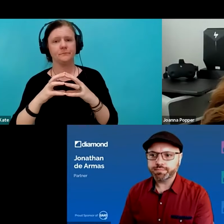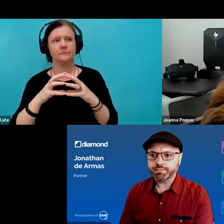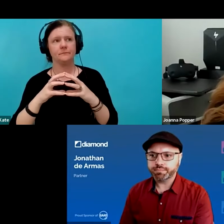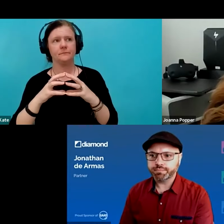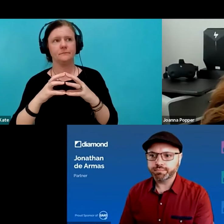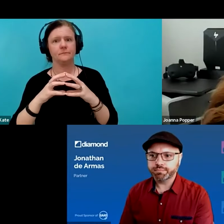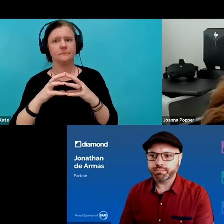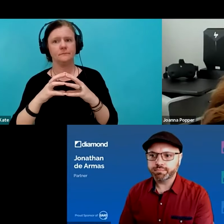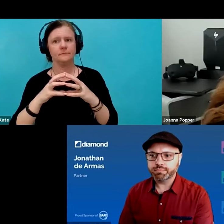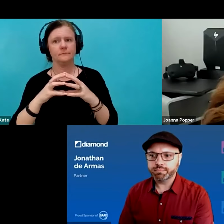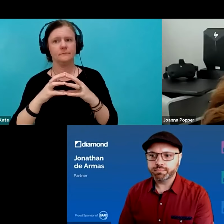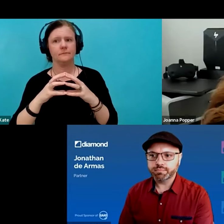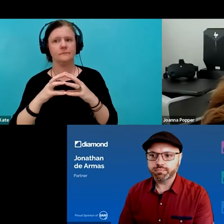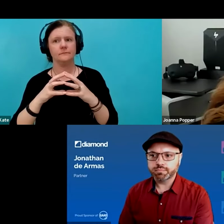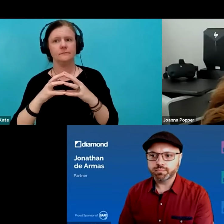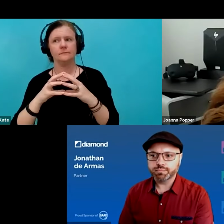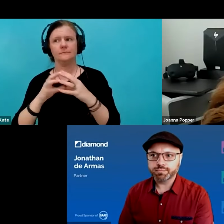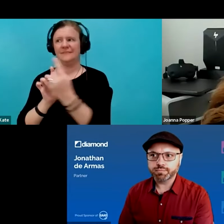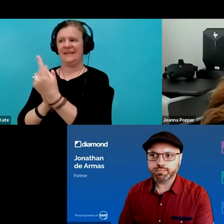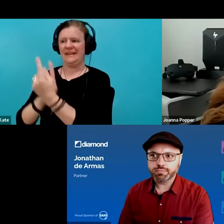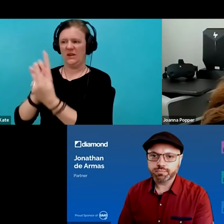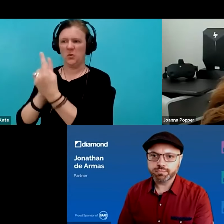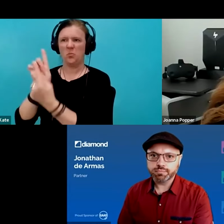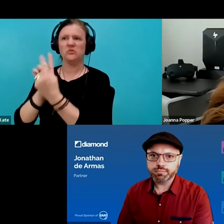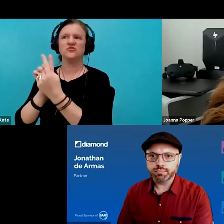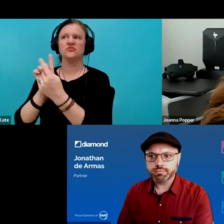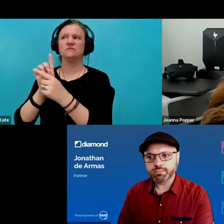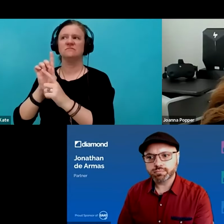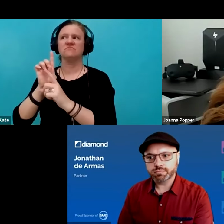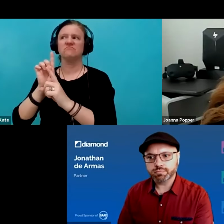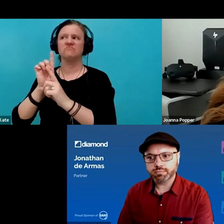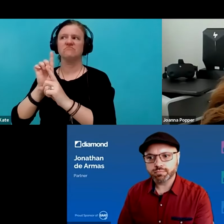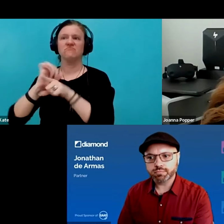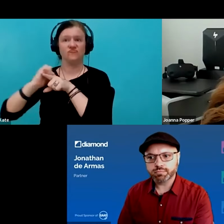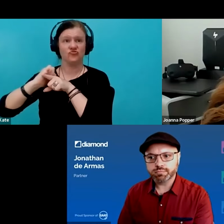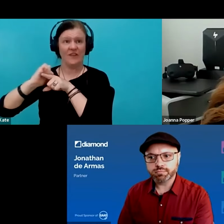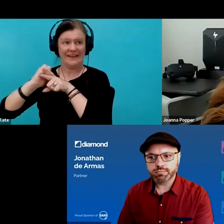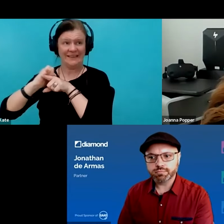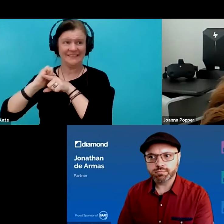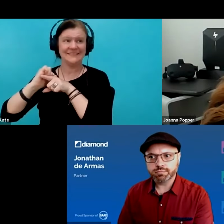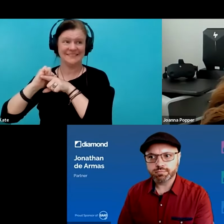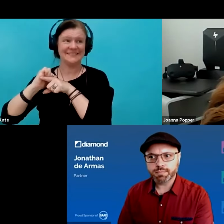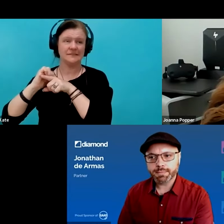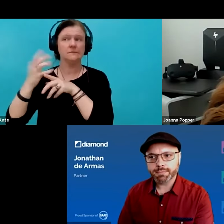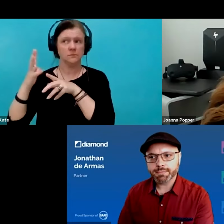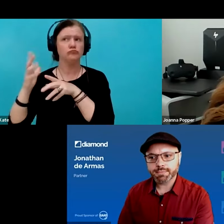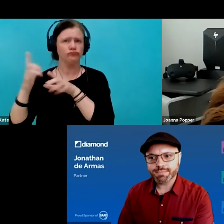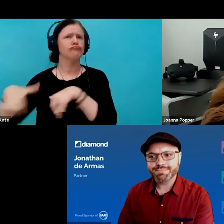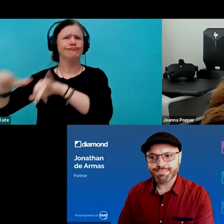Christina Heller: In person you know simulation training has been a has been like kind of a standard for a long time, but